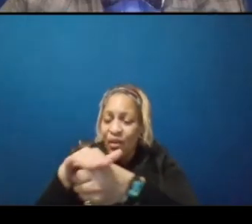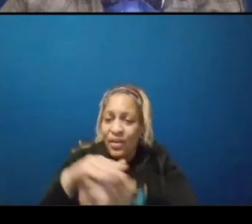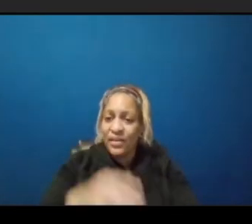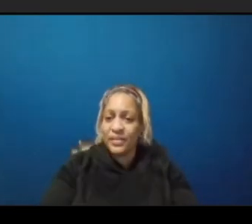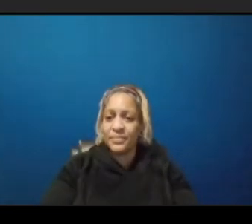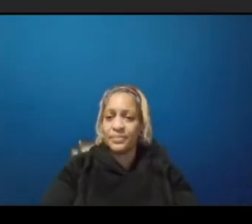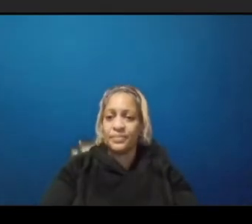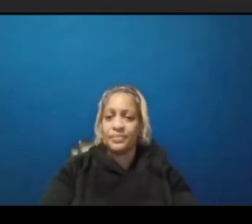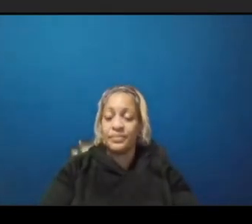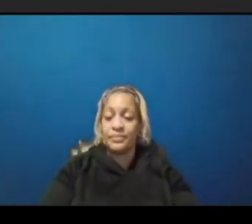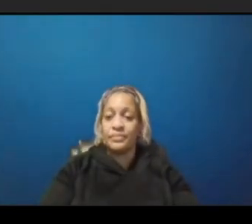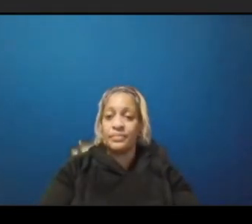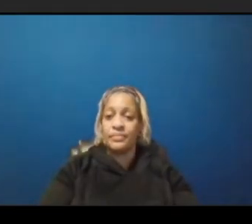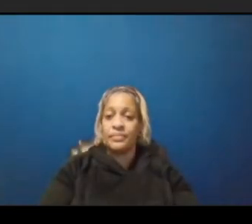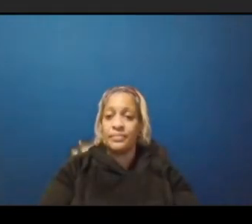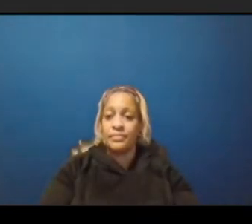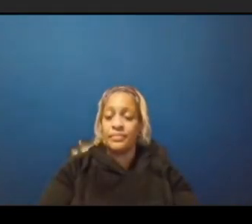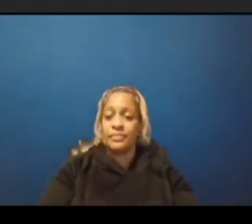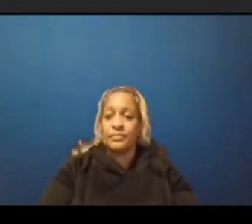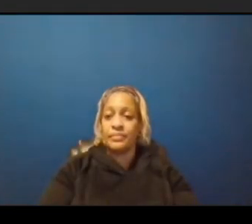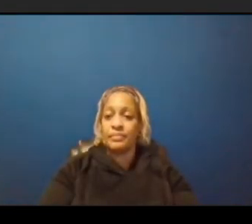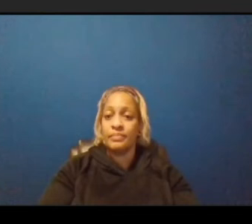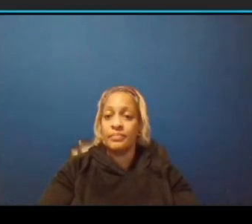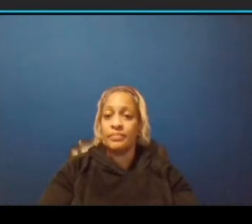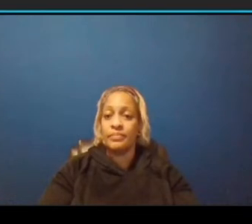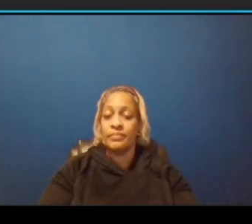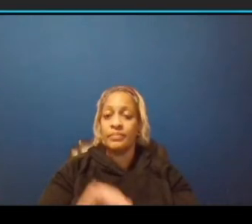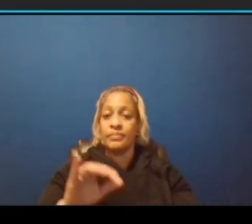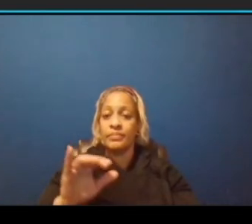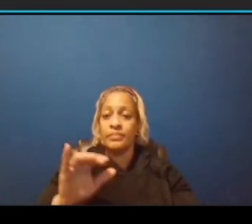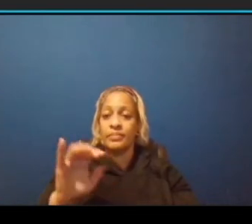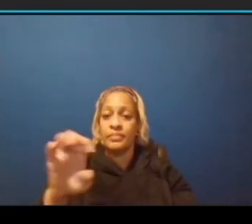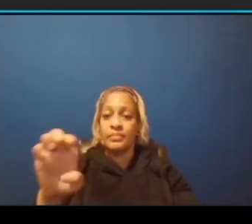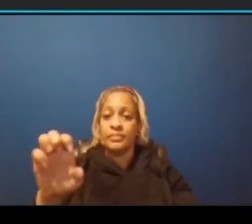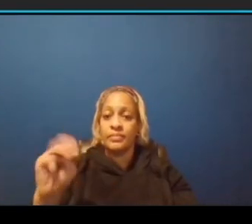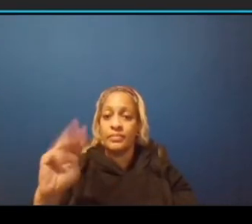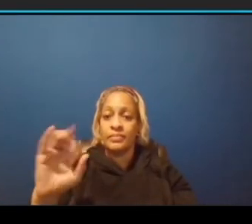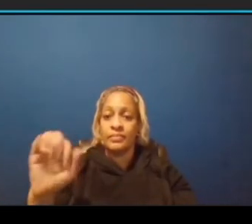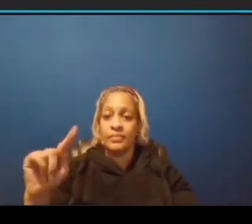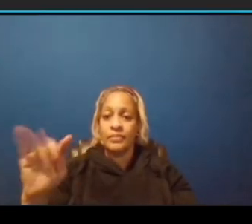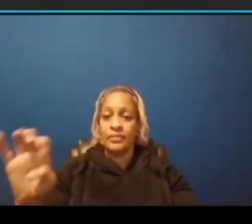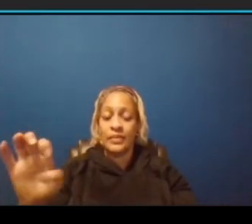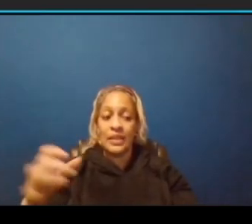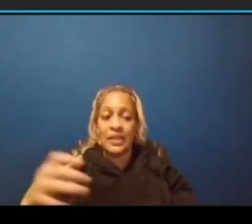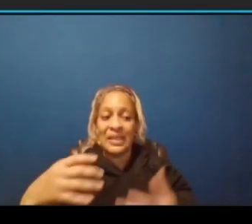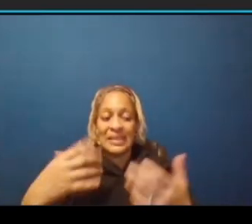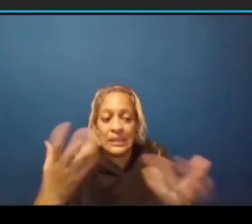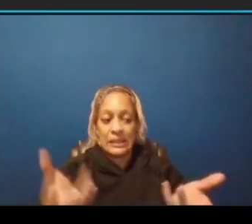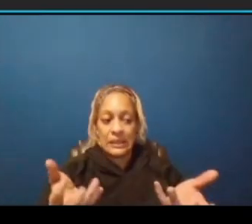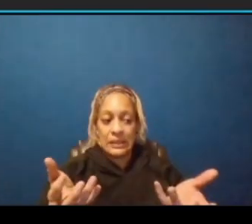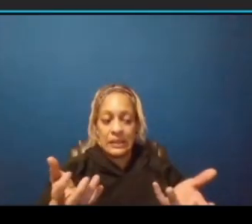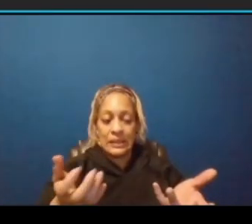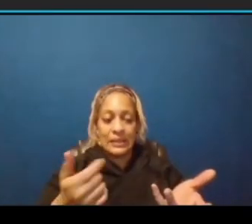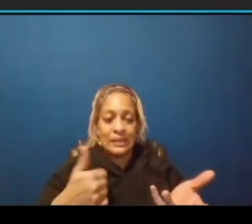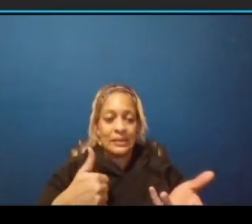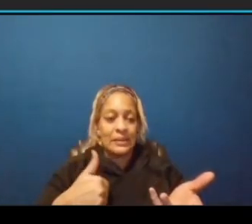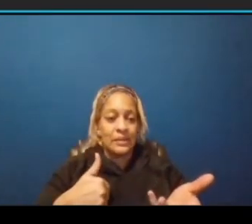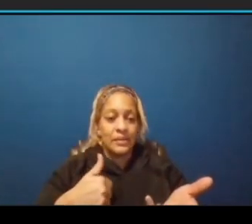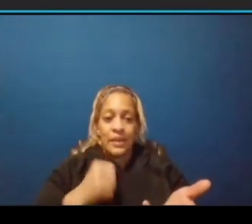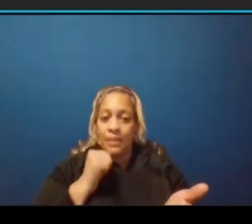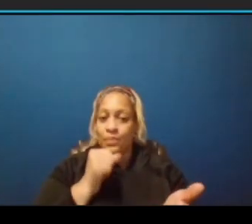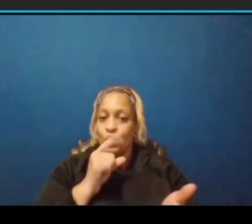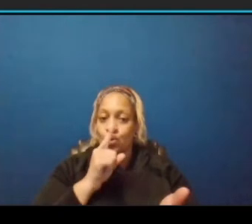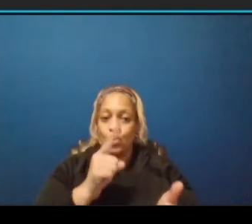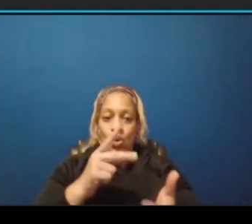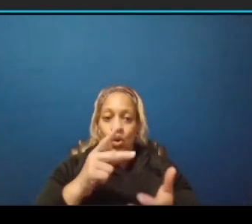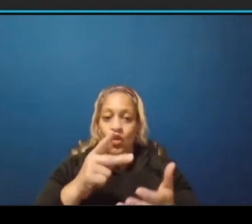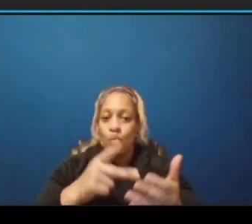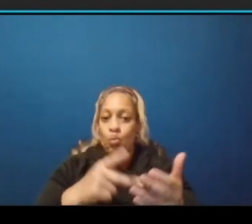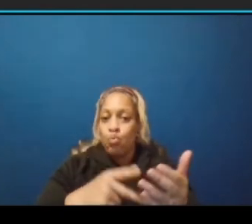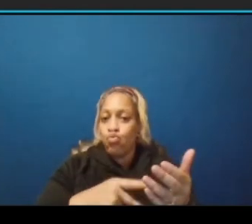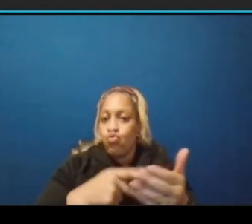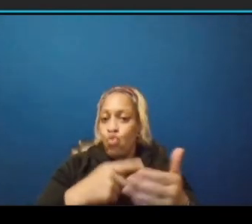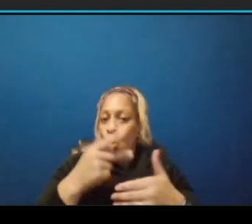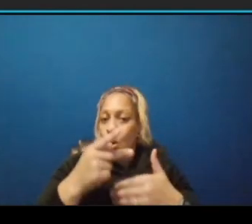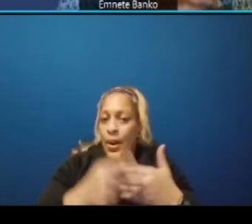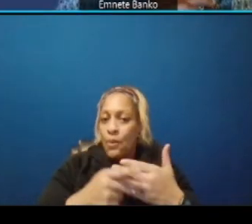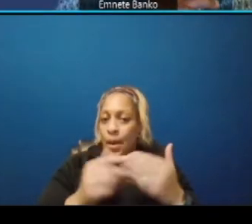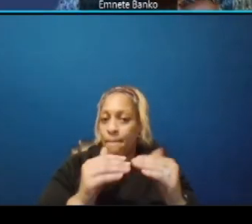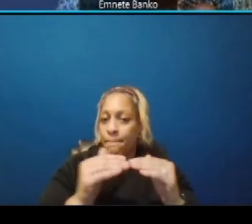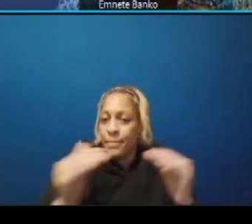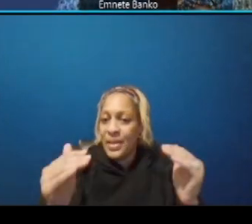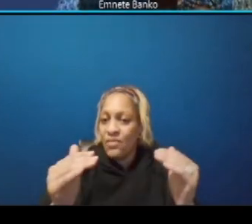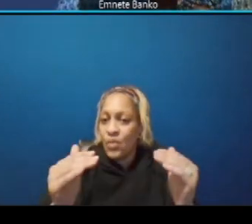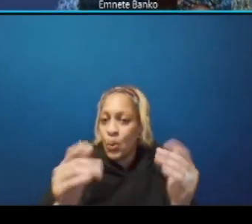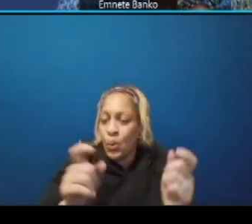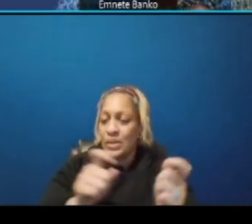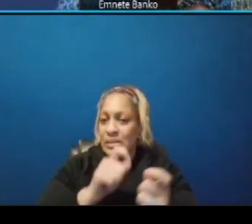um is david here i'm i'm not sure in terms of program level if there's a specific uh project